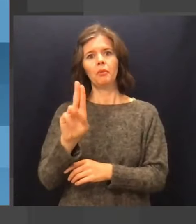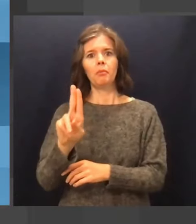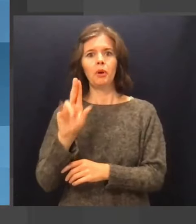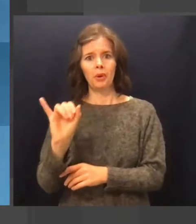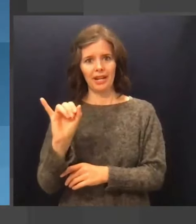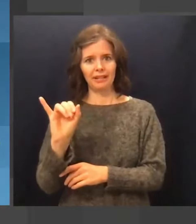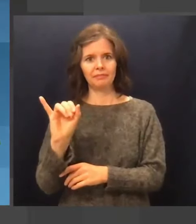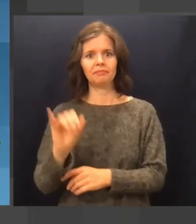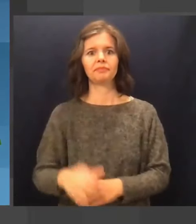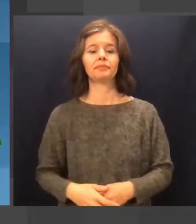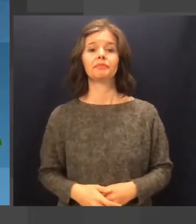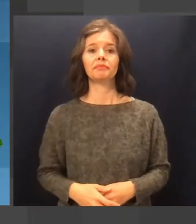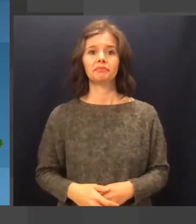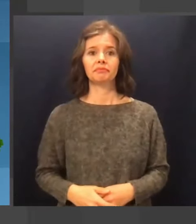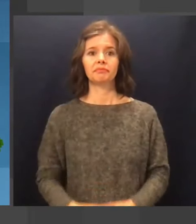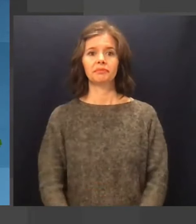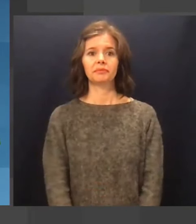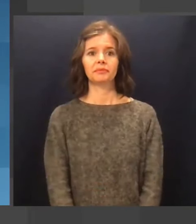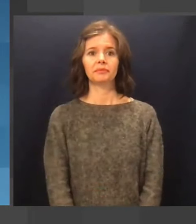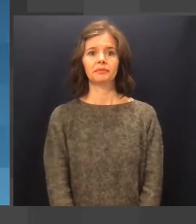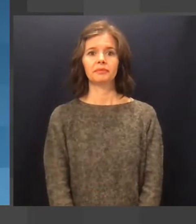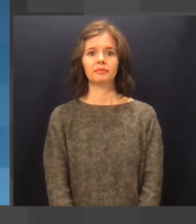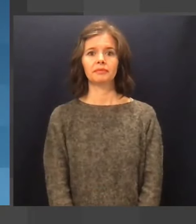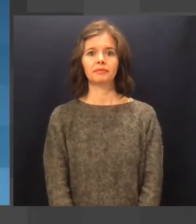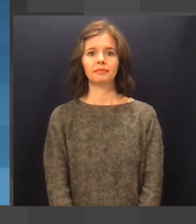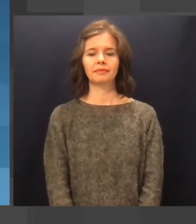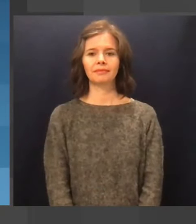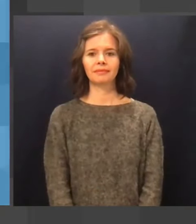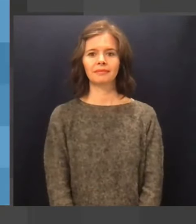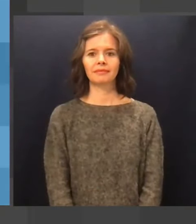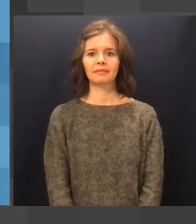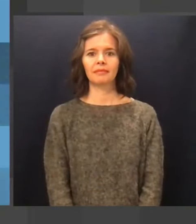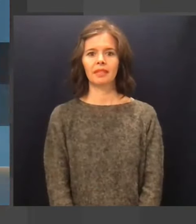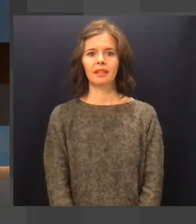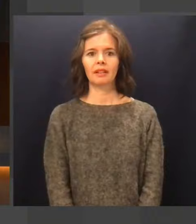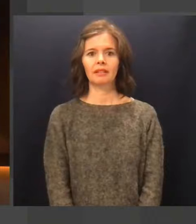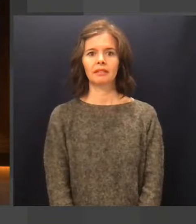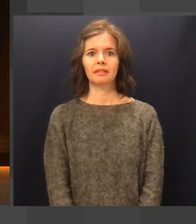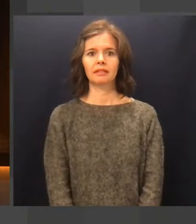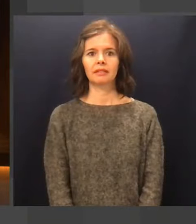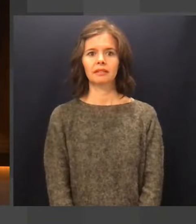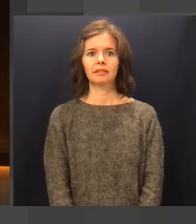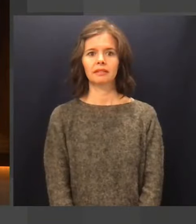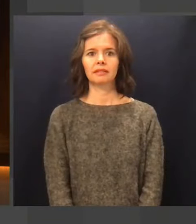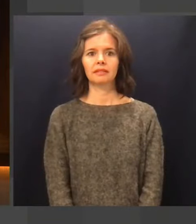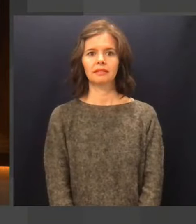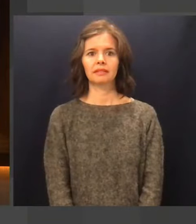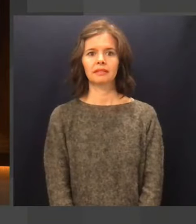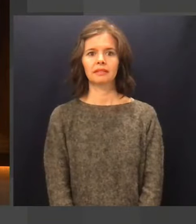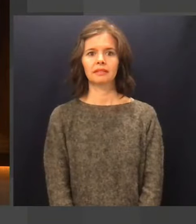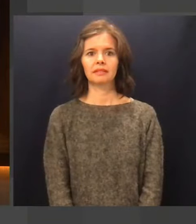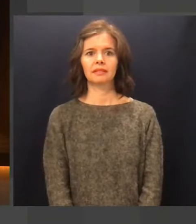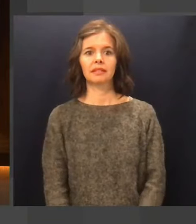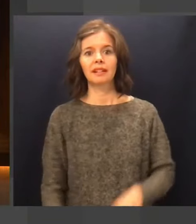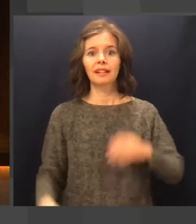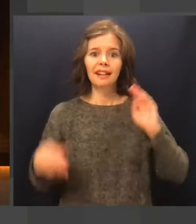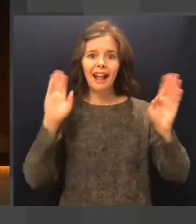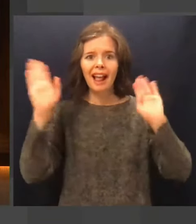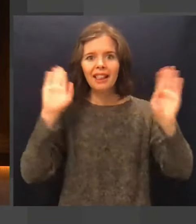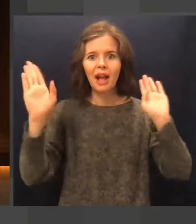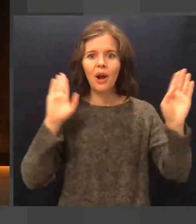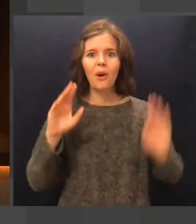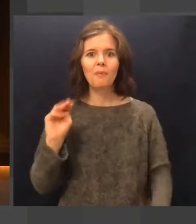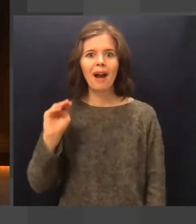HE HAS SOMETHING THAT YOU VOTED